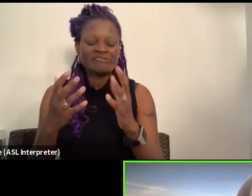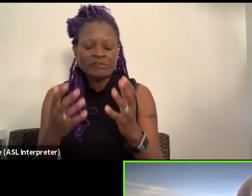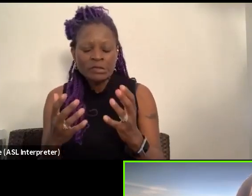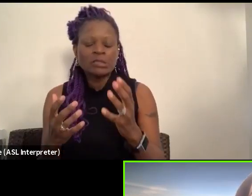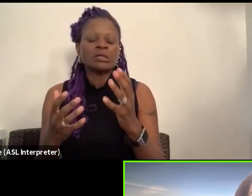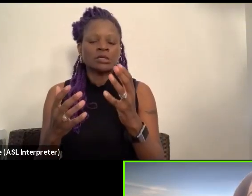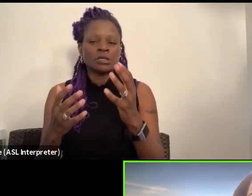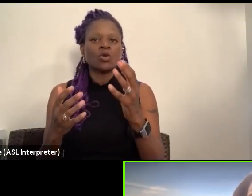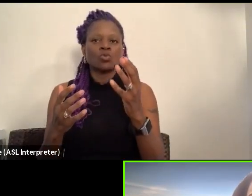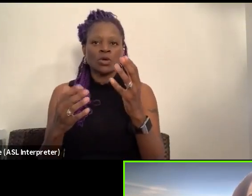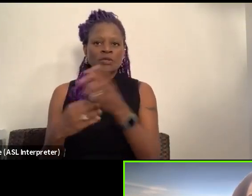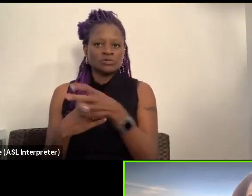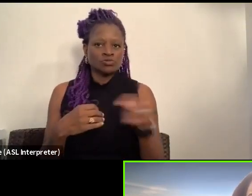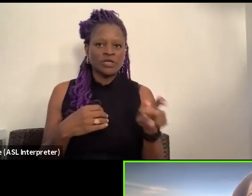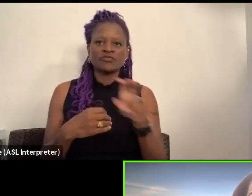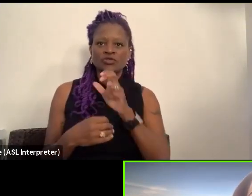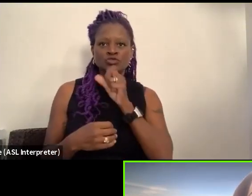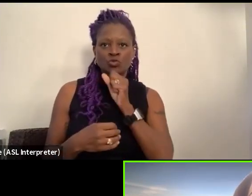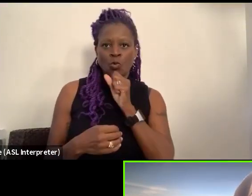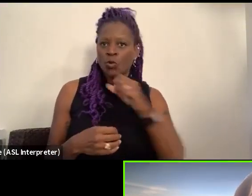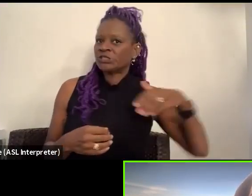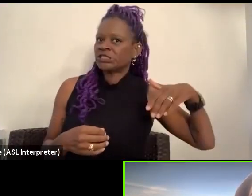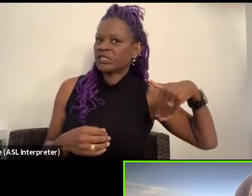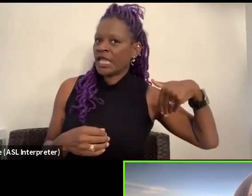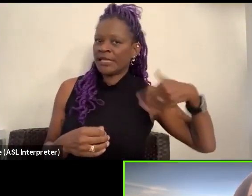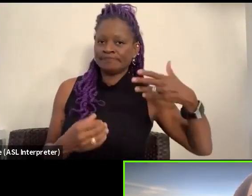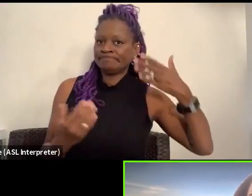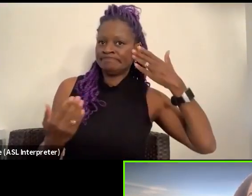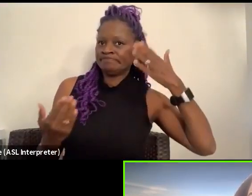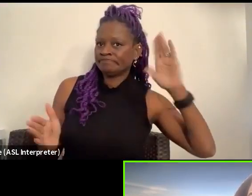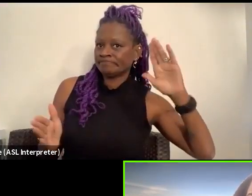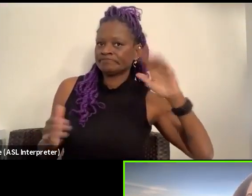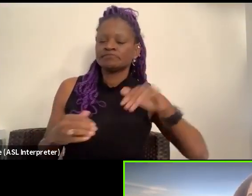Having said that, the state is planning on adjusting the